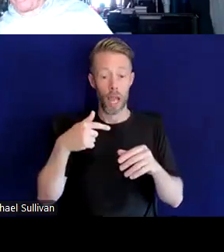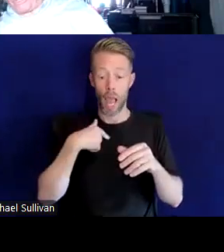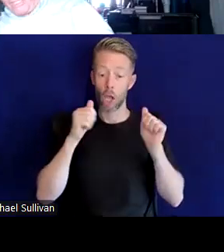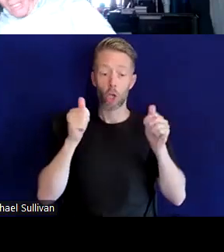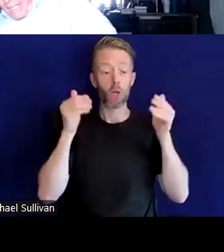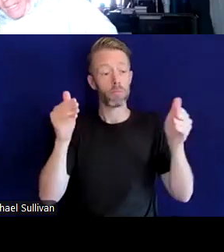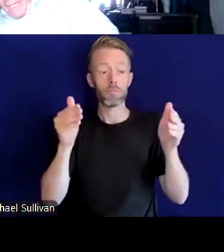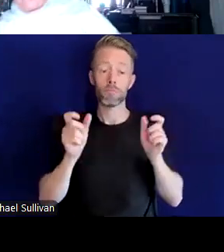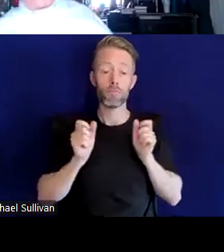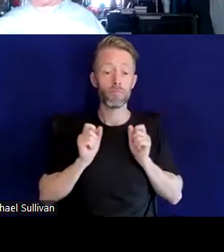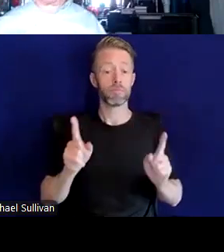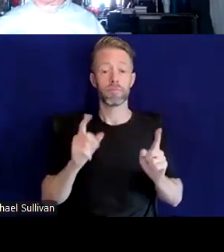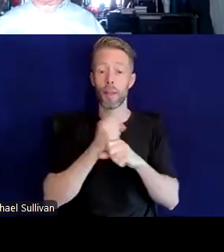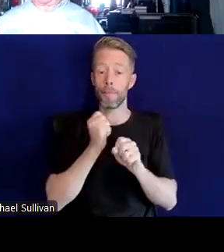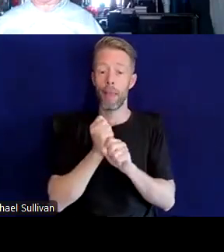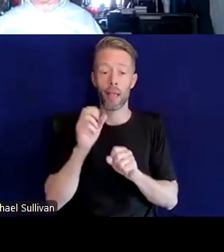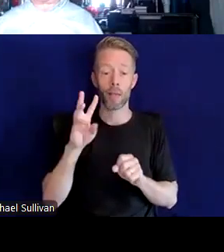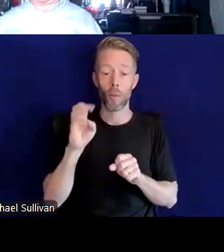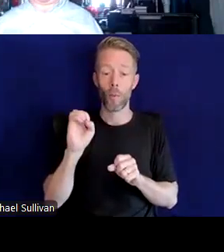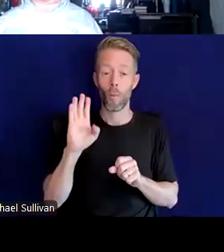or I could go up and throw up a web page and it could be